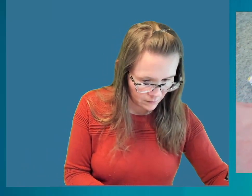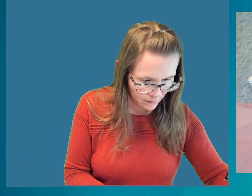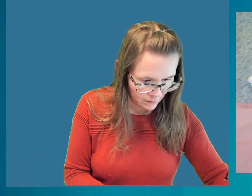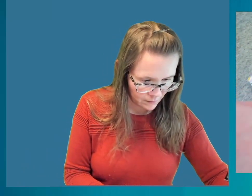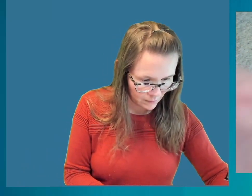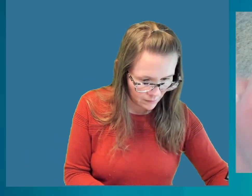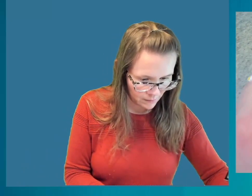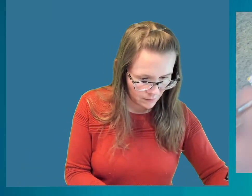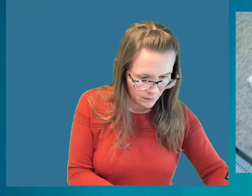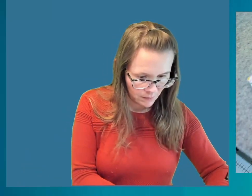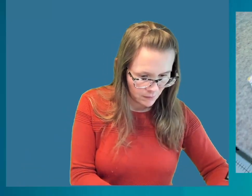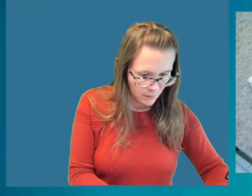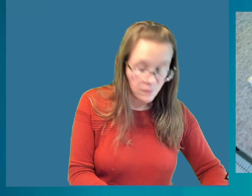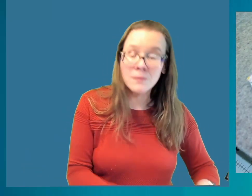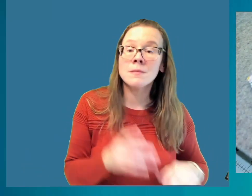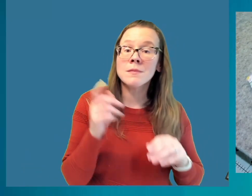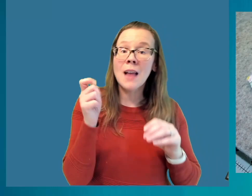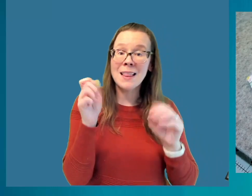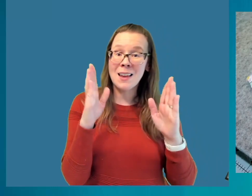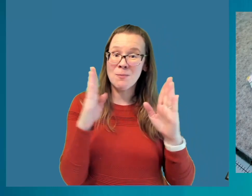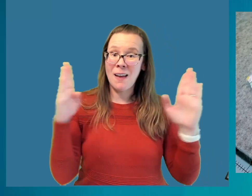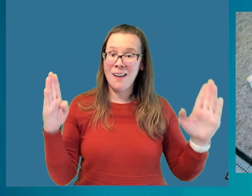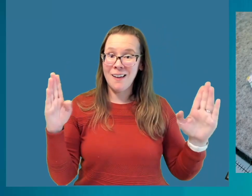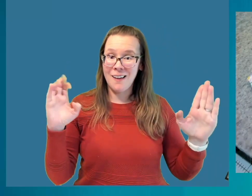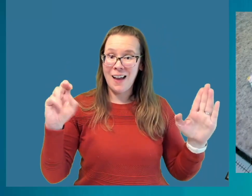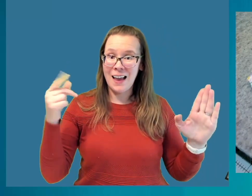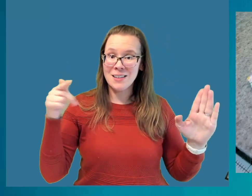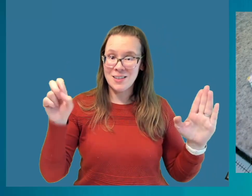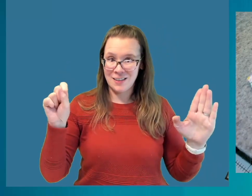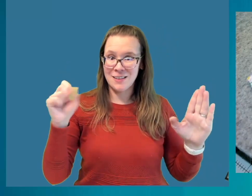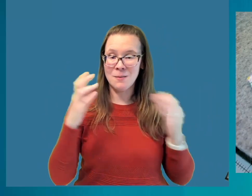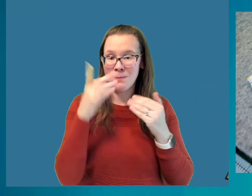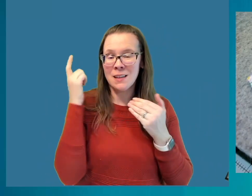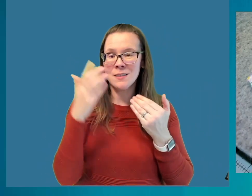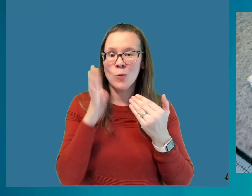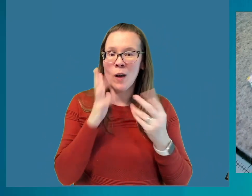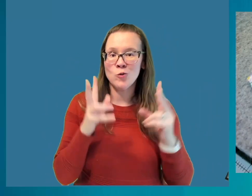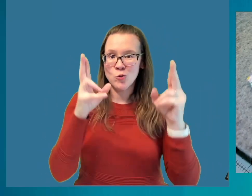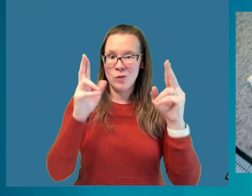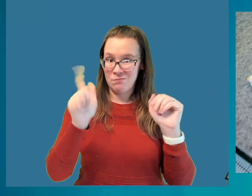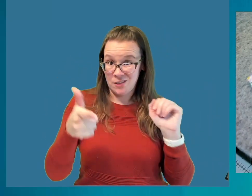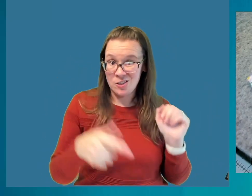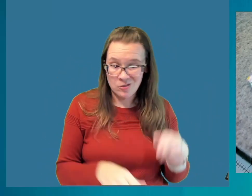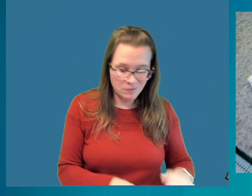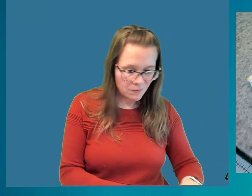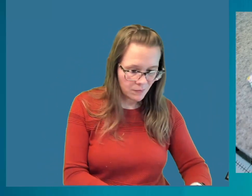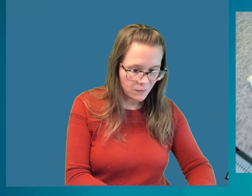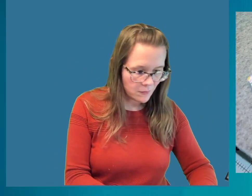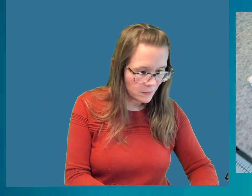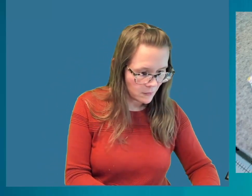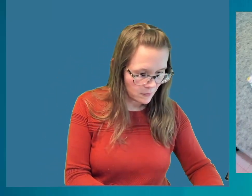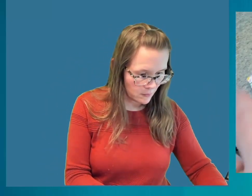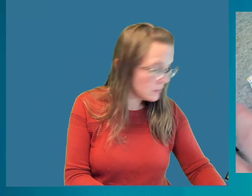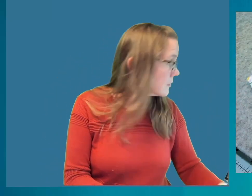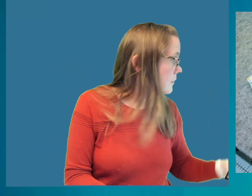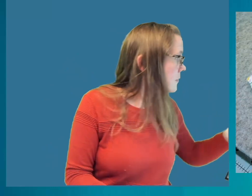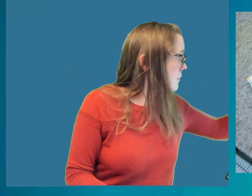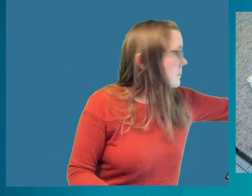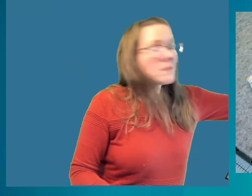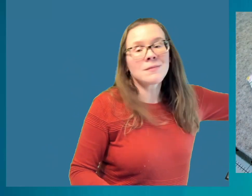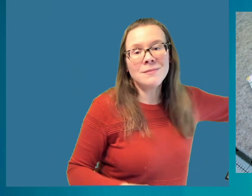So that's what I did. So the orange fabric is actually a little bit bigger than what I traced